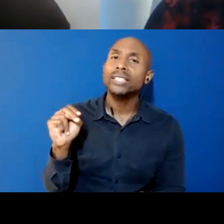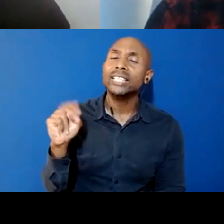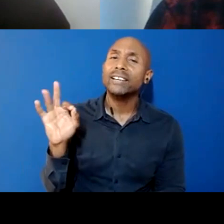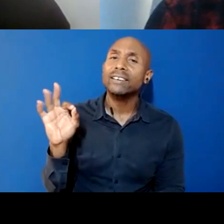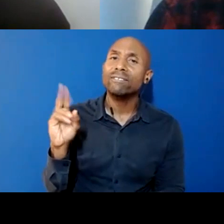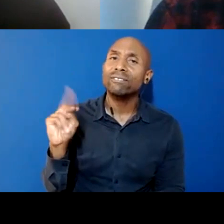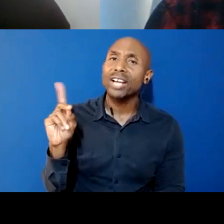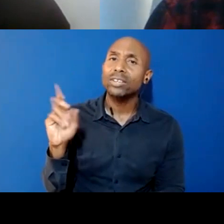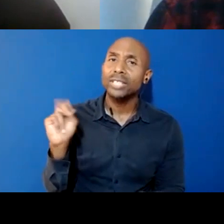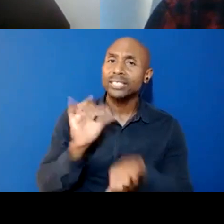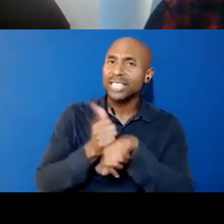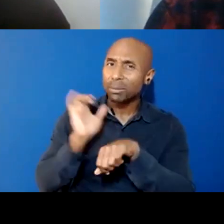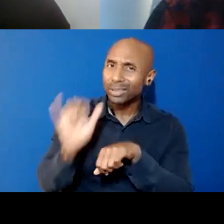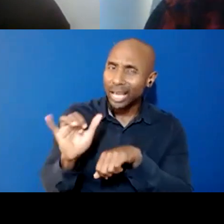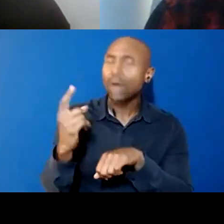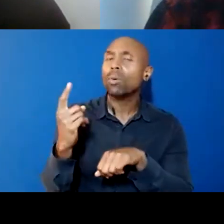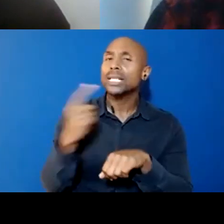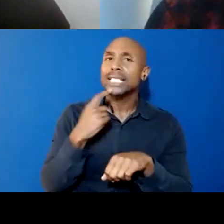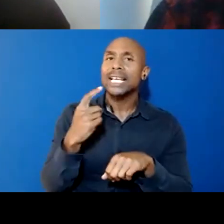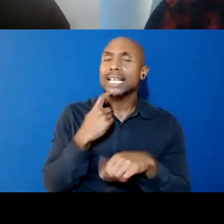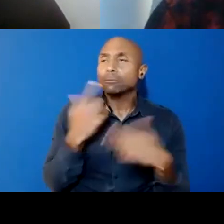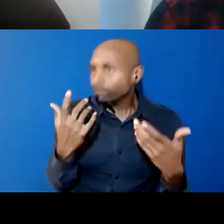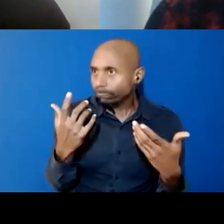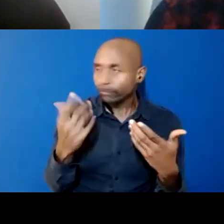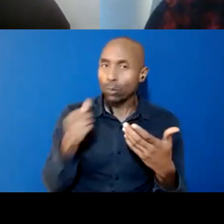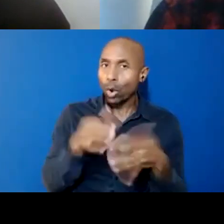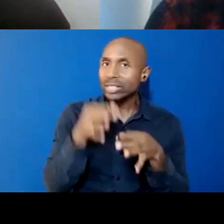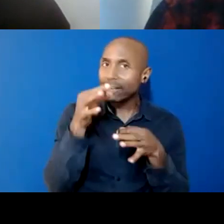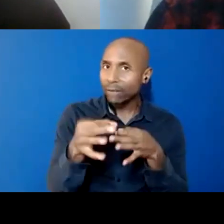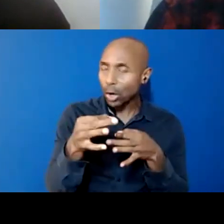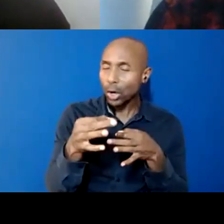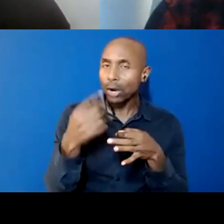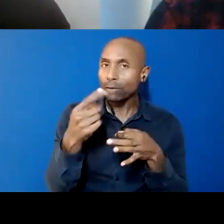conclude that this would not set a precedent for disabled students?